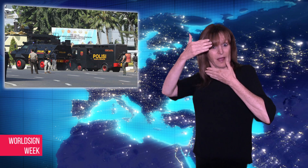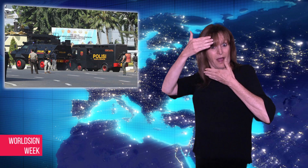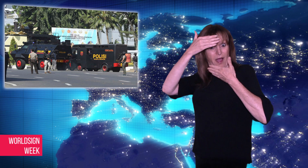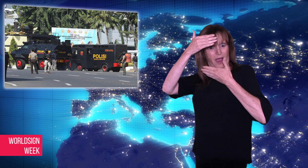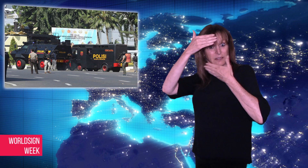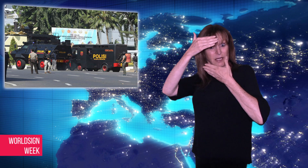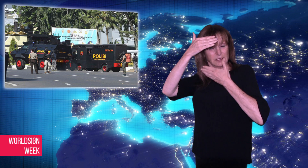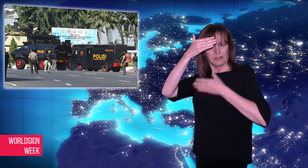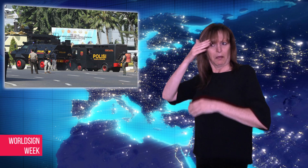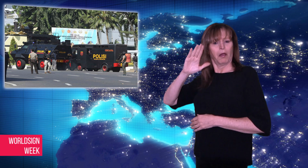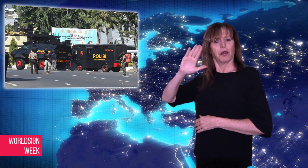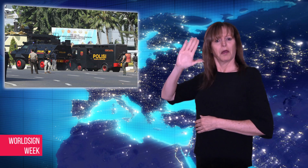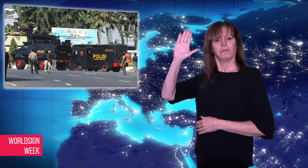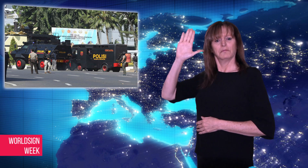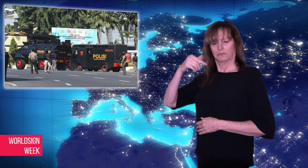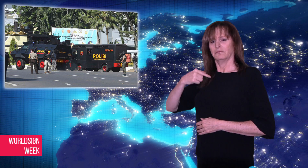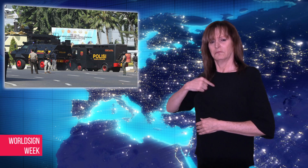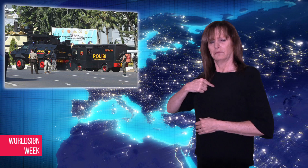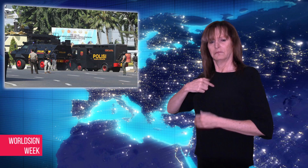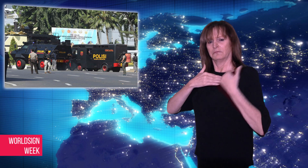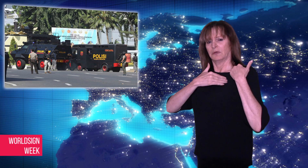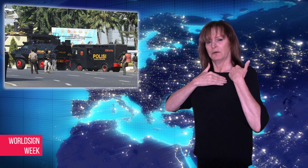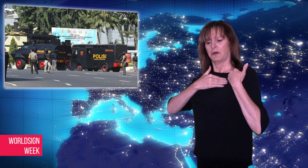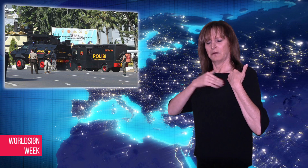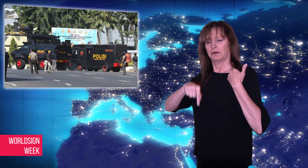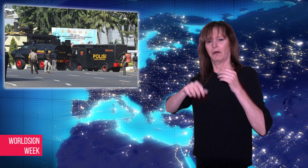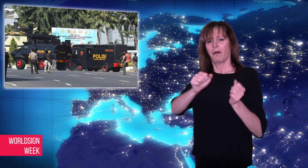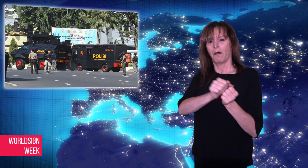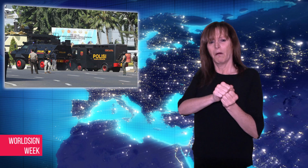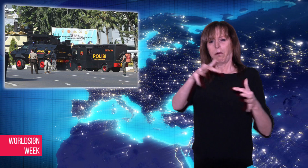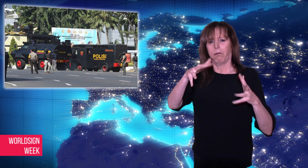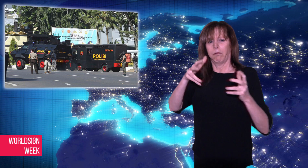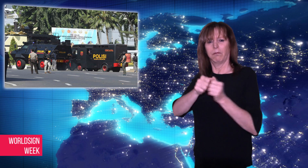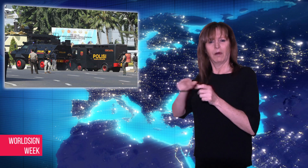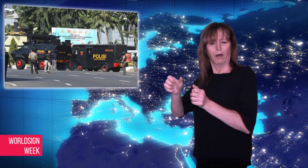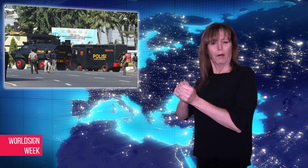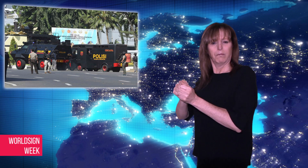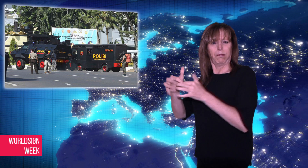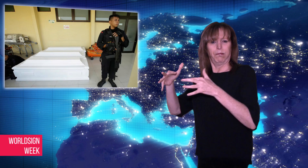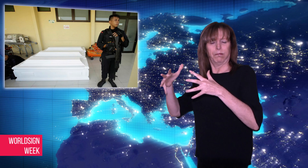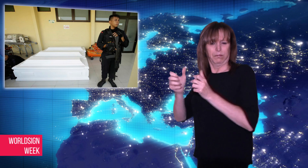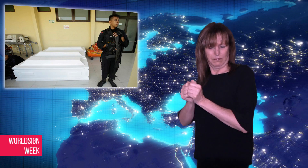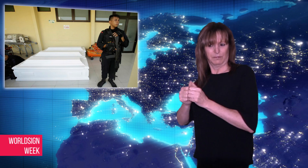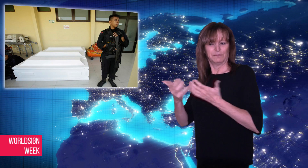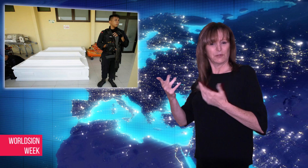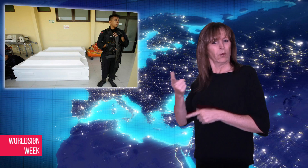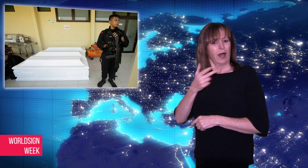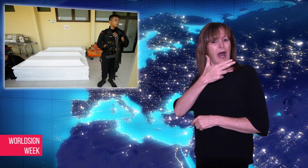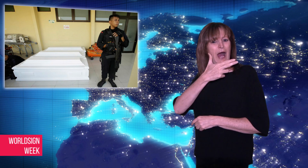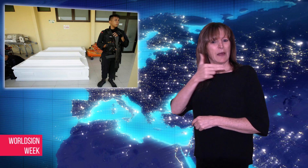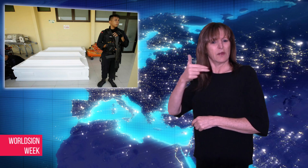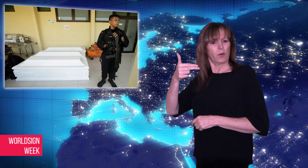raised the Indonesian authorities’ concerns about the Indonesian